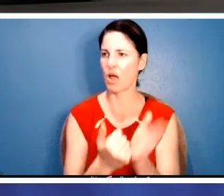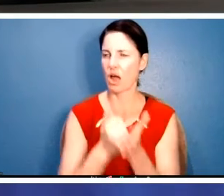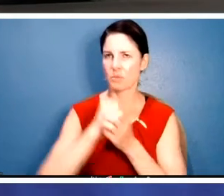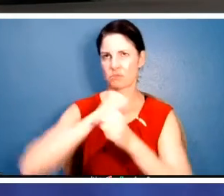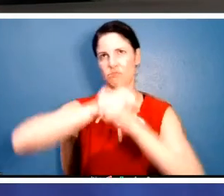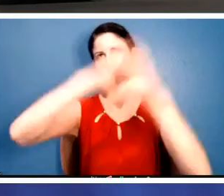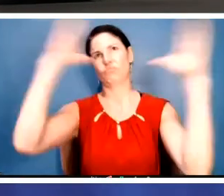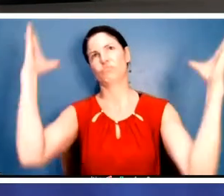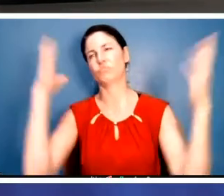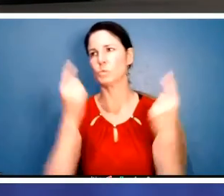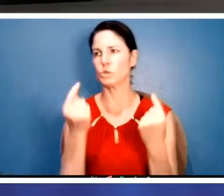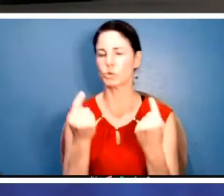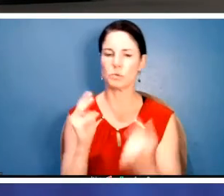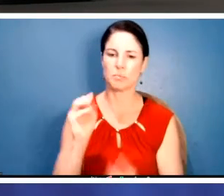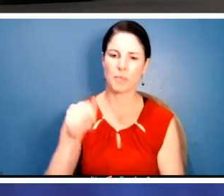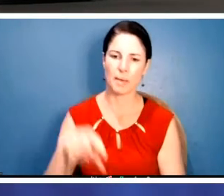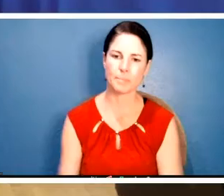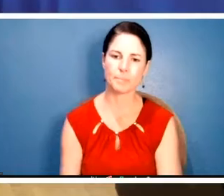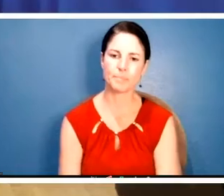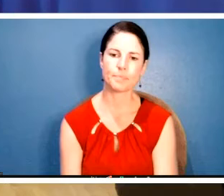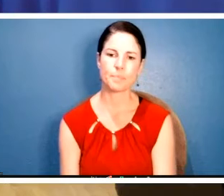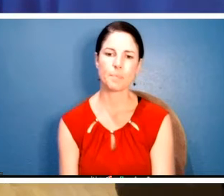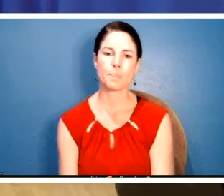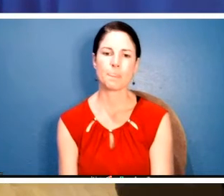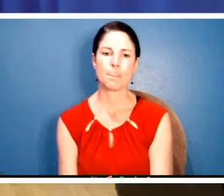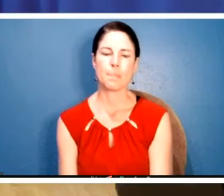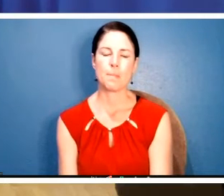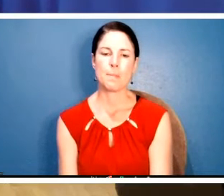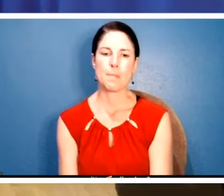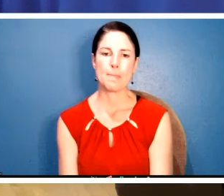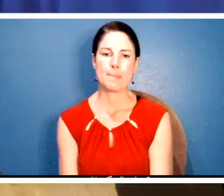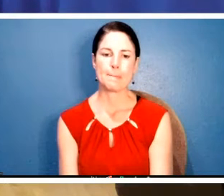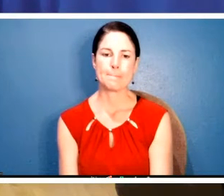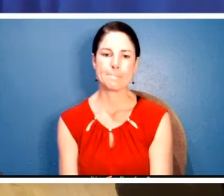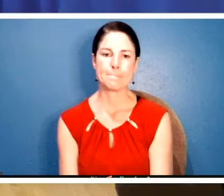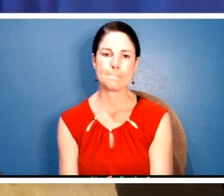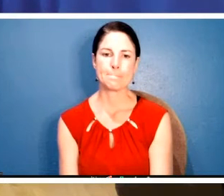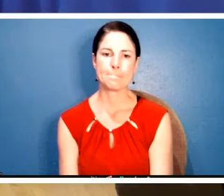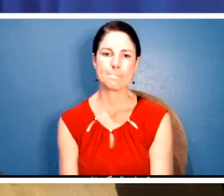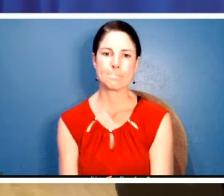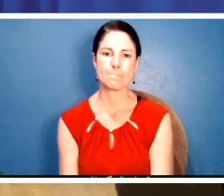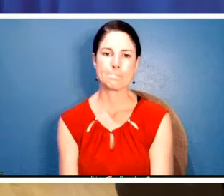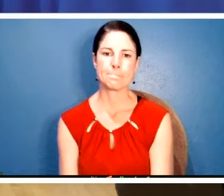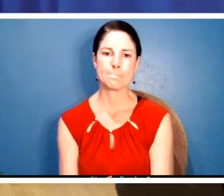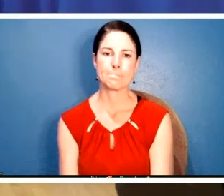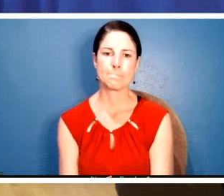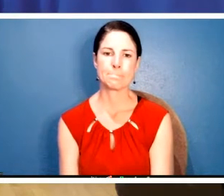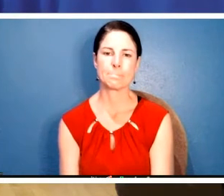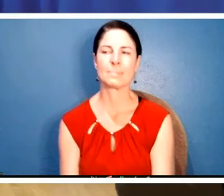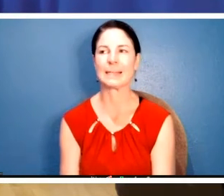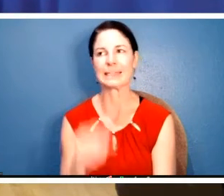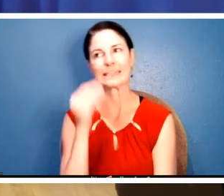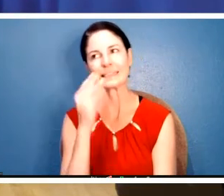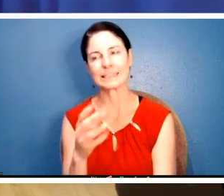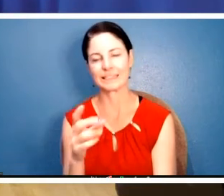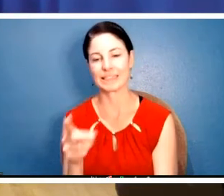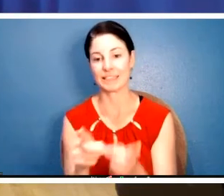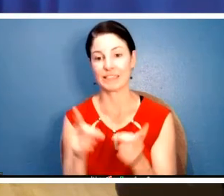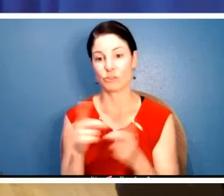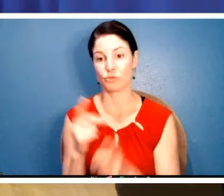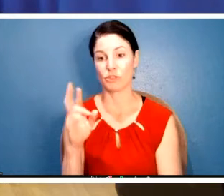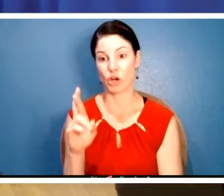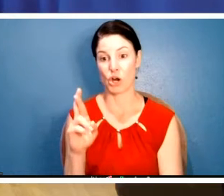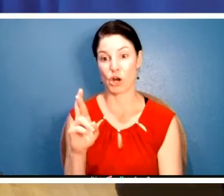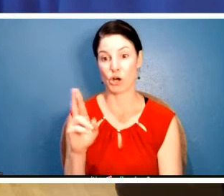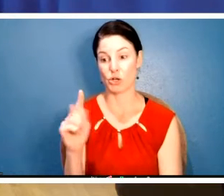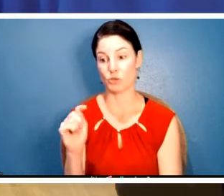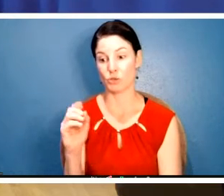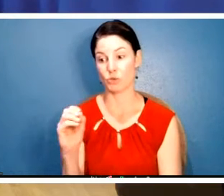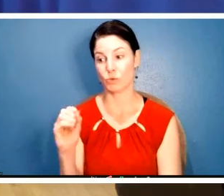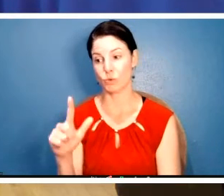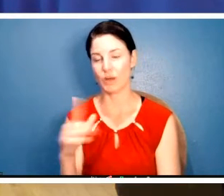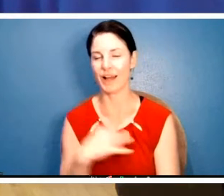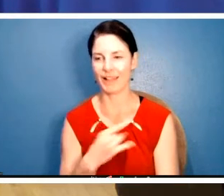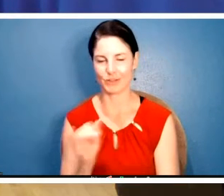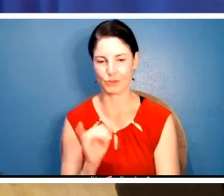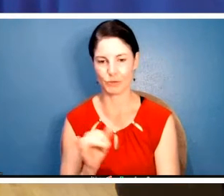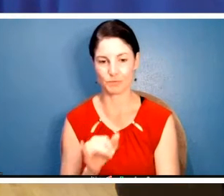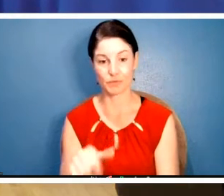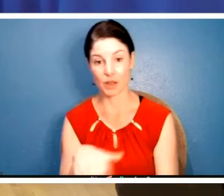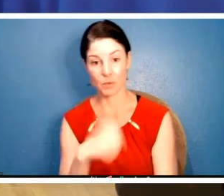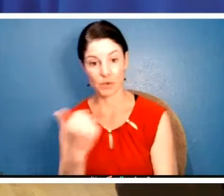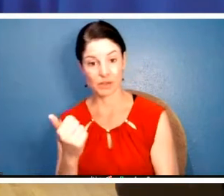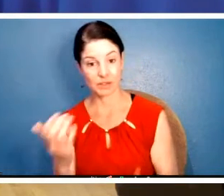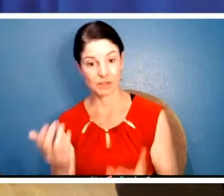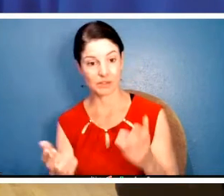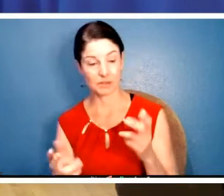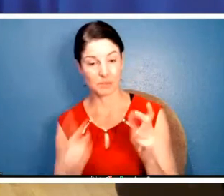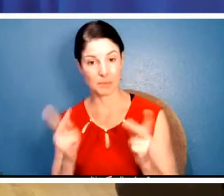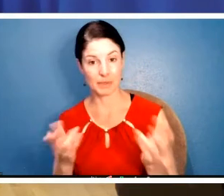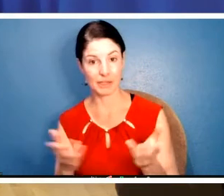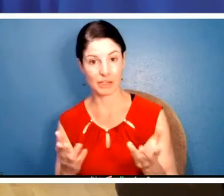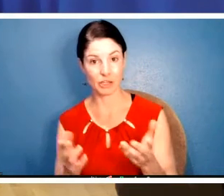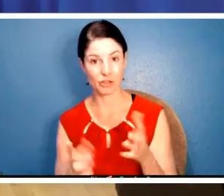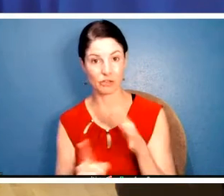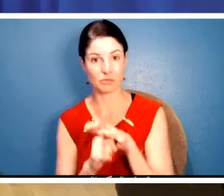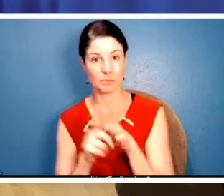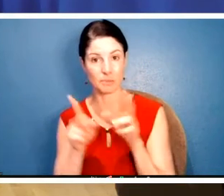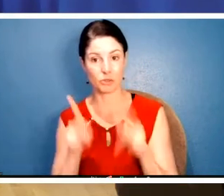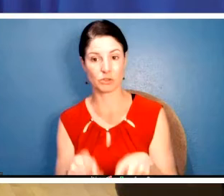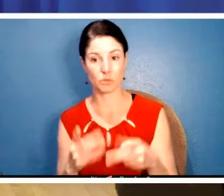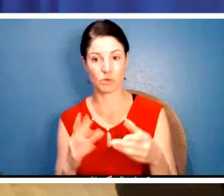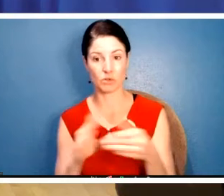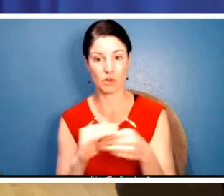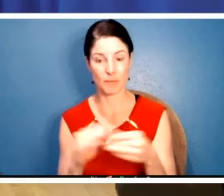And Okay, so I will ask if anyone and and, by the way, I, like the district dart tool myself i'm glad we have that tool anyone else that's here in person, that would like to make a public comment or a testimony or ask a question.